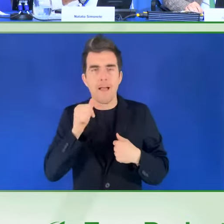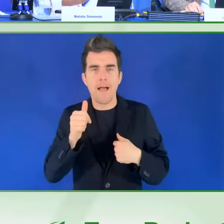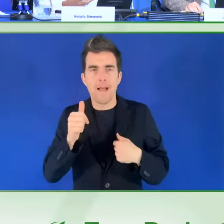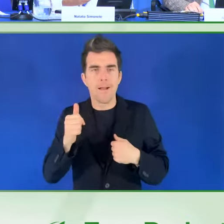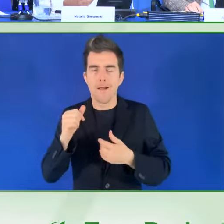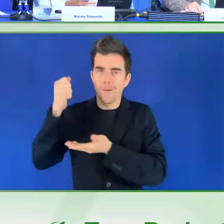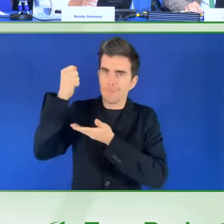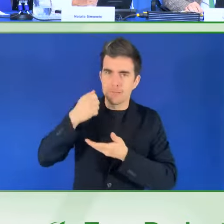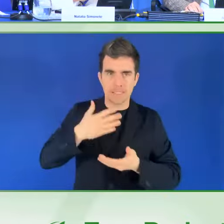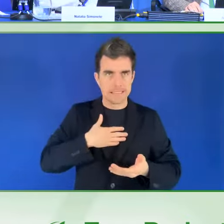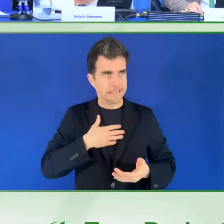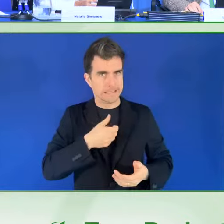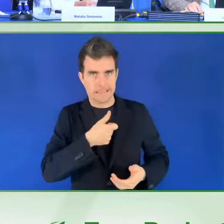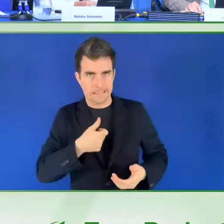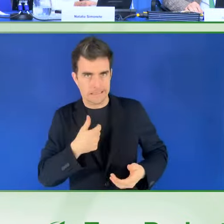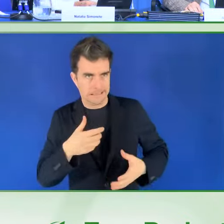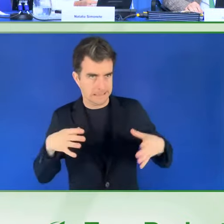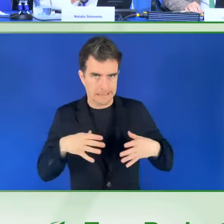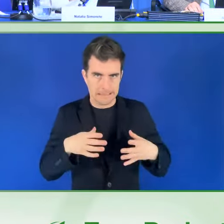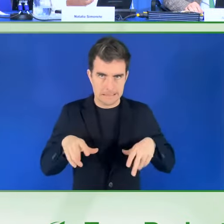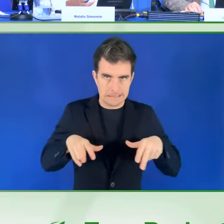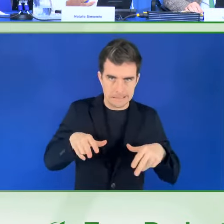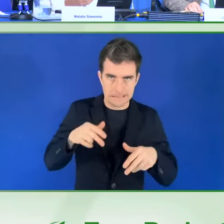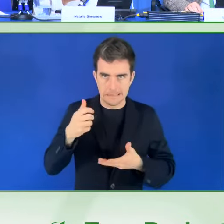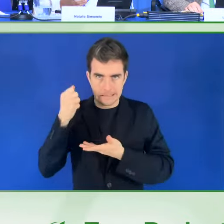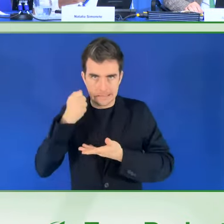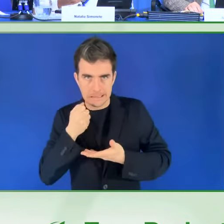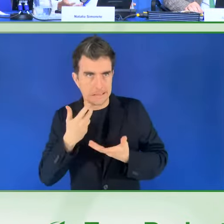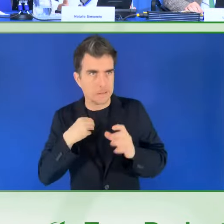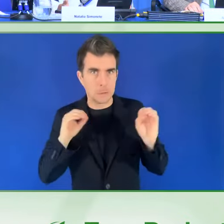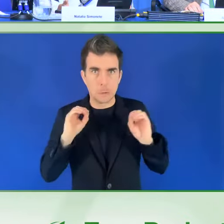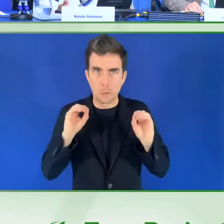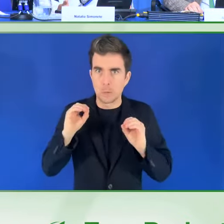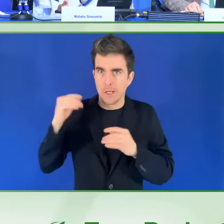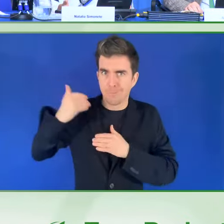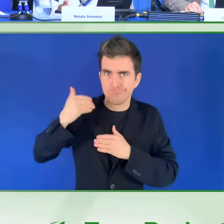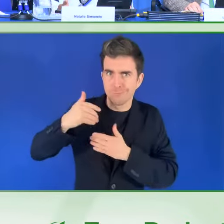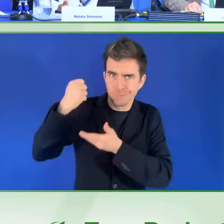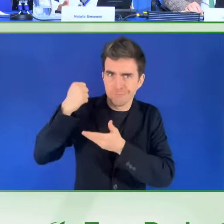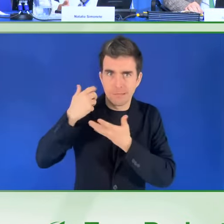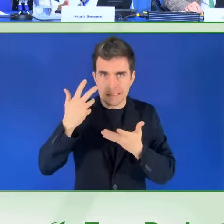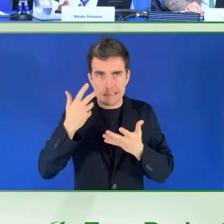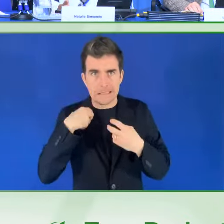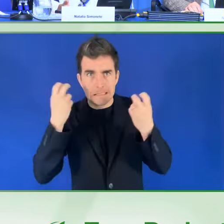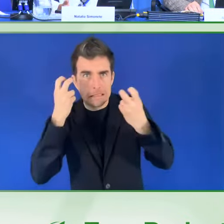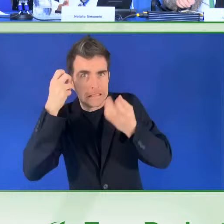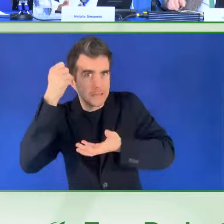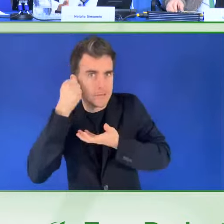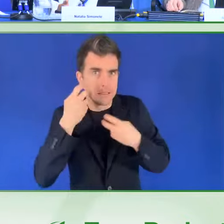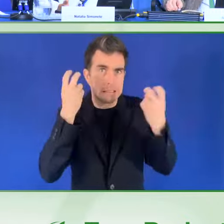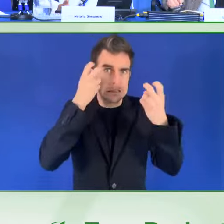Accessibility research intern, improved pedagogical structures for all students, with and without disability.